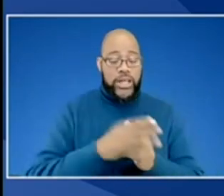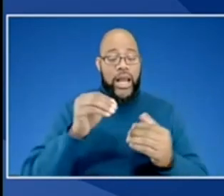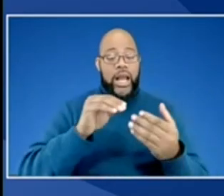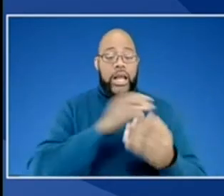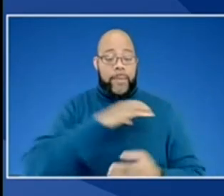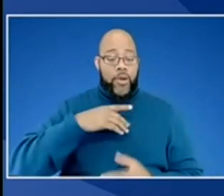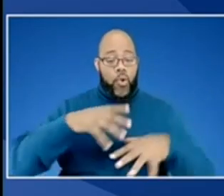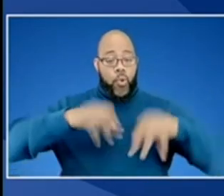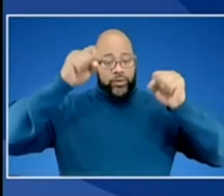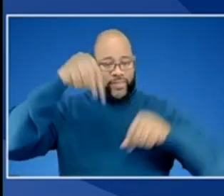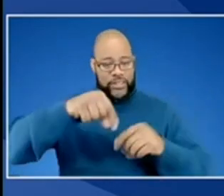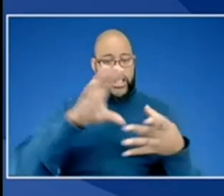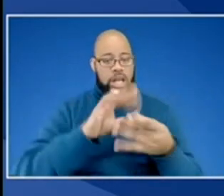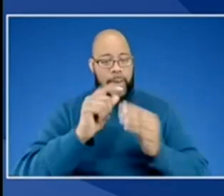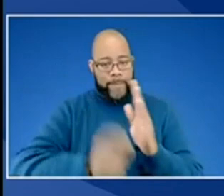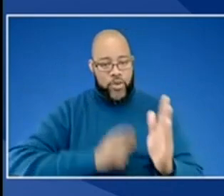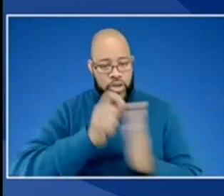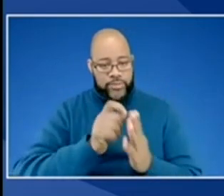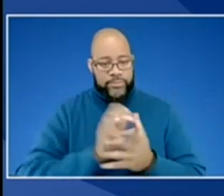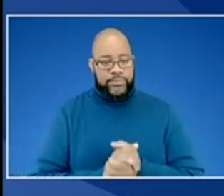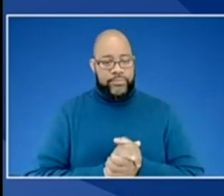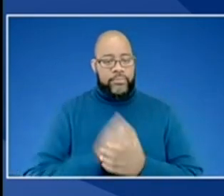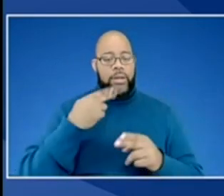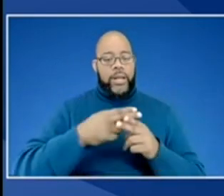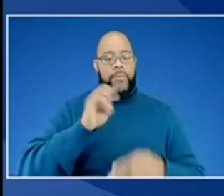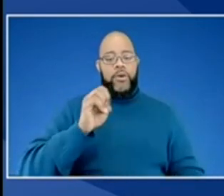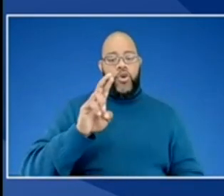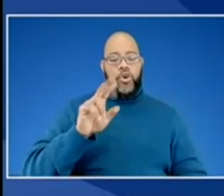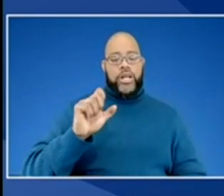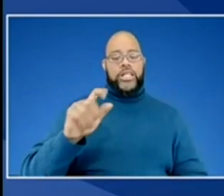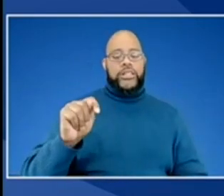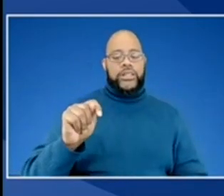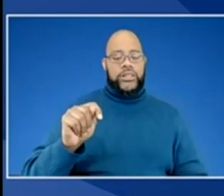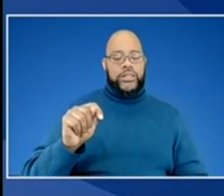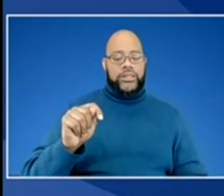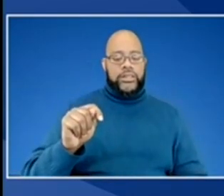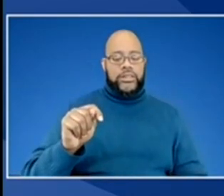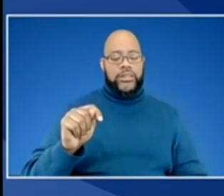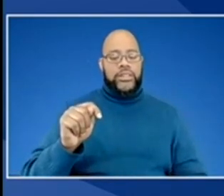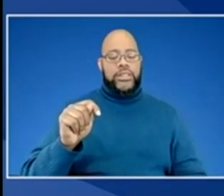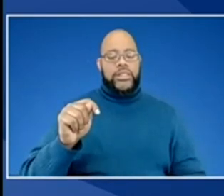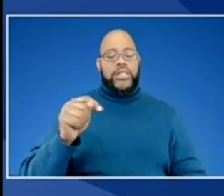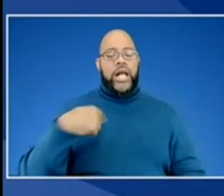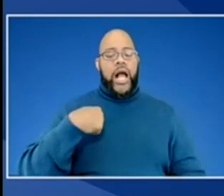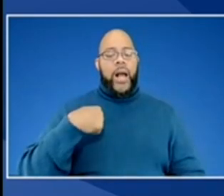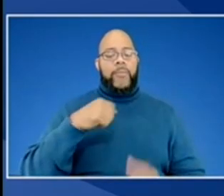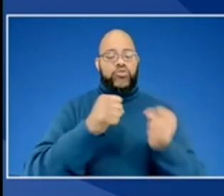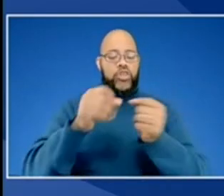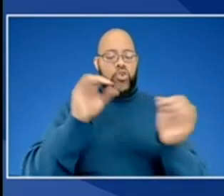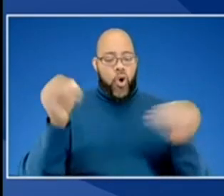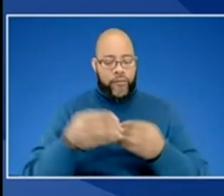this comment period. My name is Ernest Ezeugo. I'm a strategy officer at Lumina Foundation, a private foundation committed